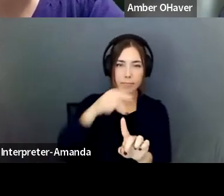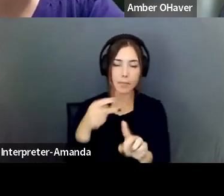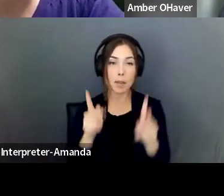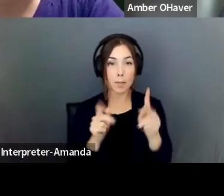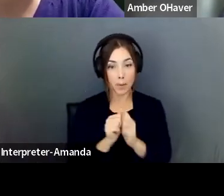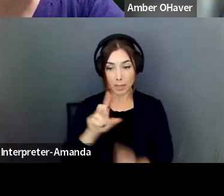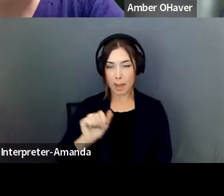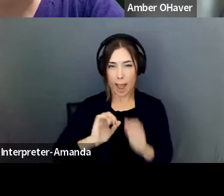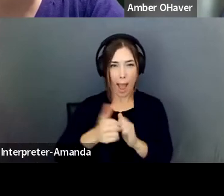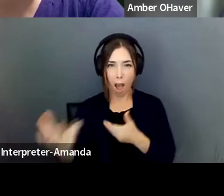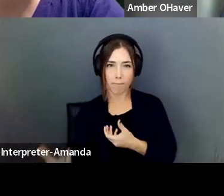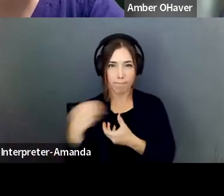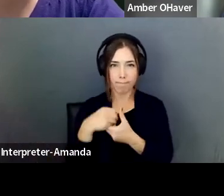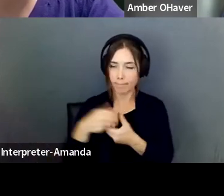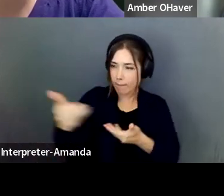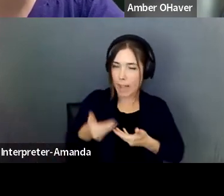table so their voices are heard.